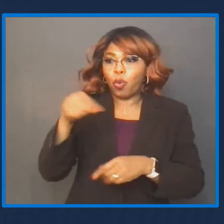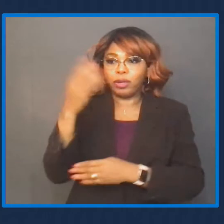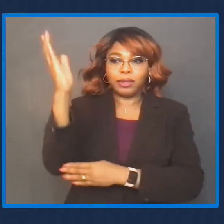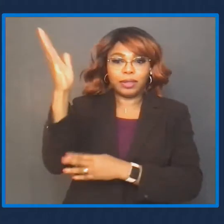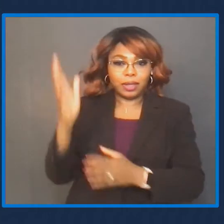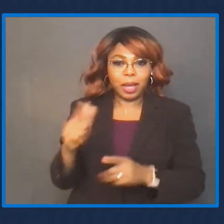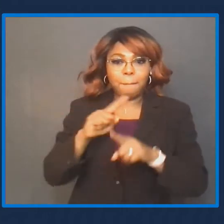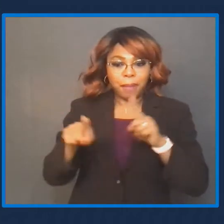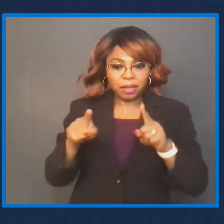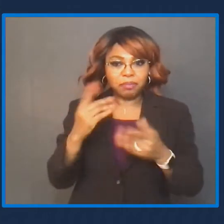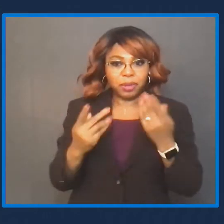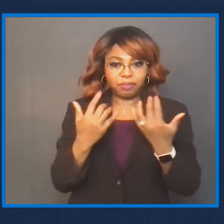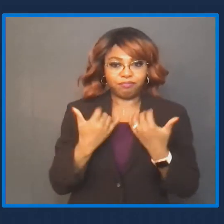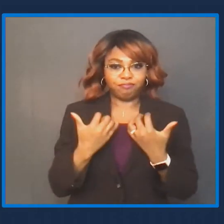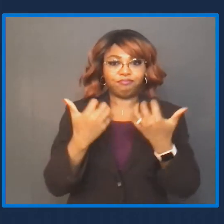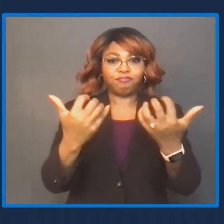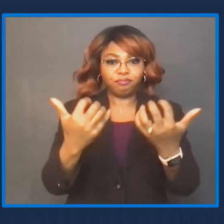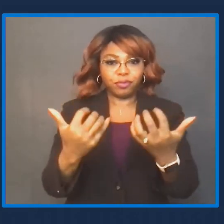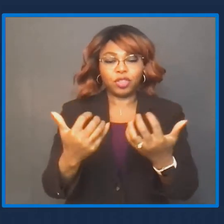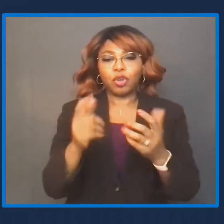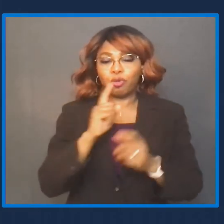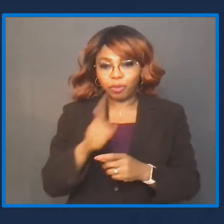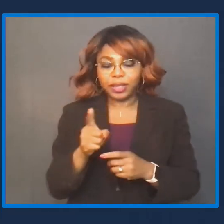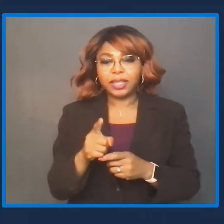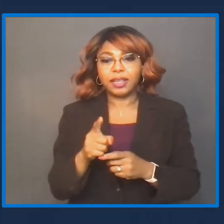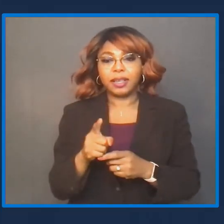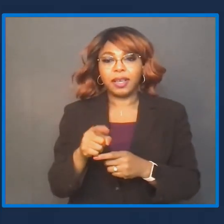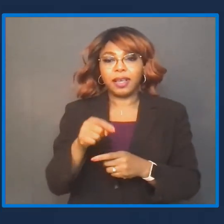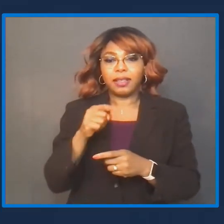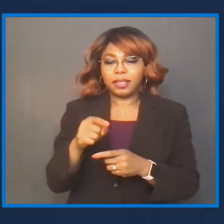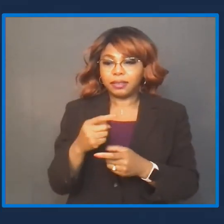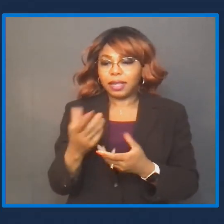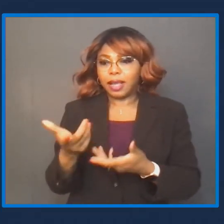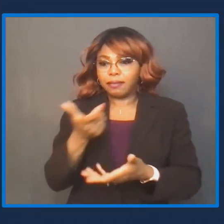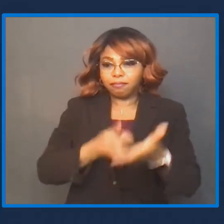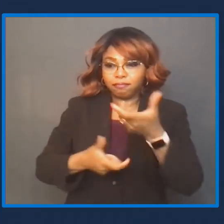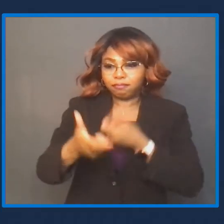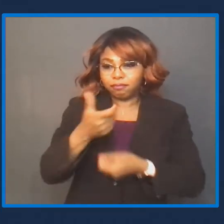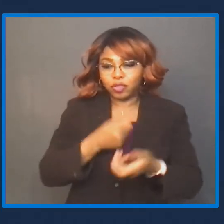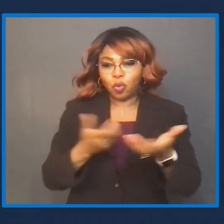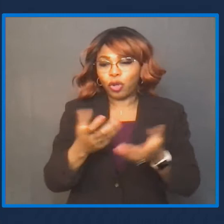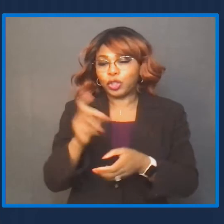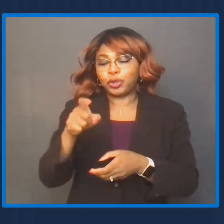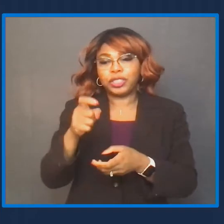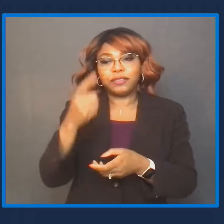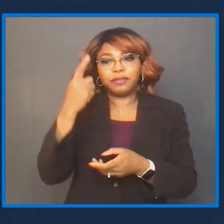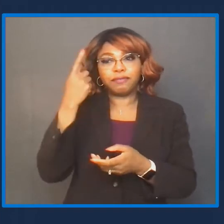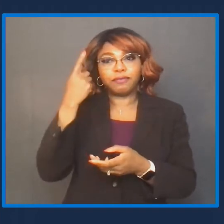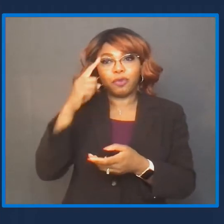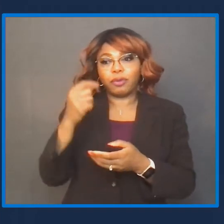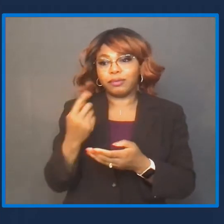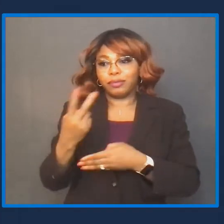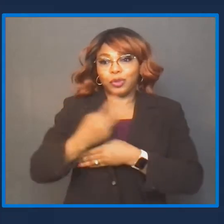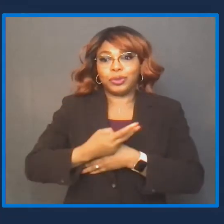So really use the interactivity of the platform to kind of get what you need from the next two days. Thank you fantastic.